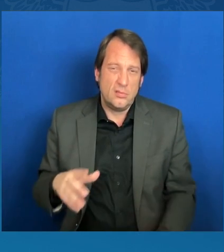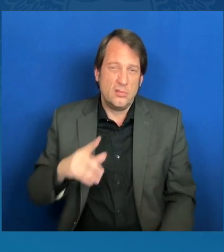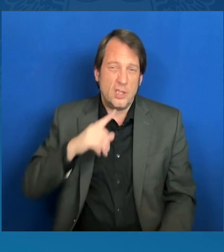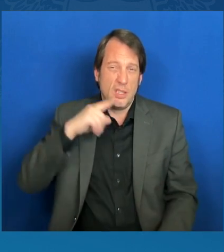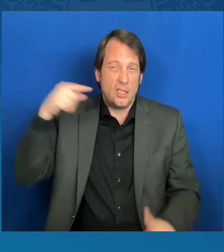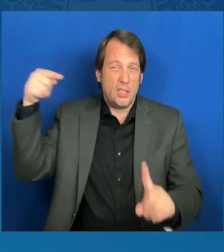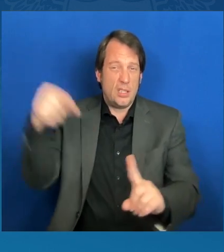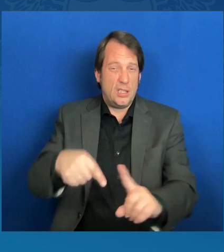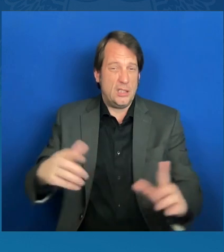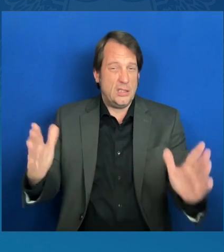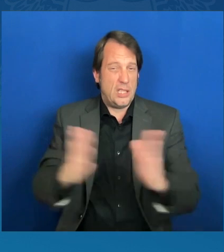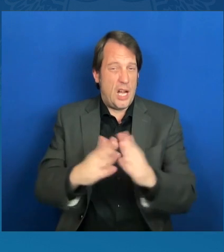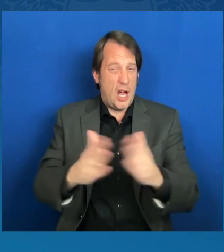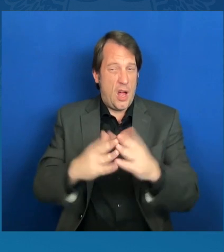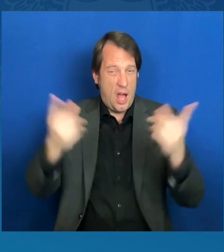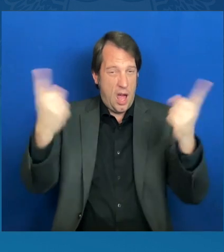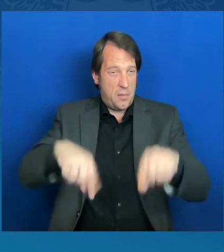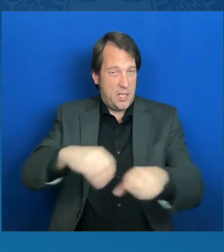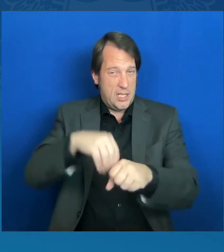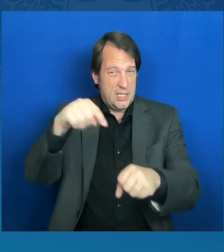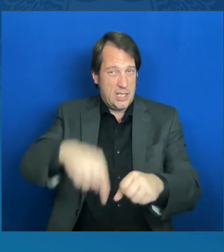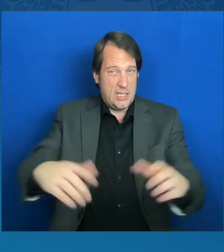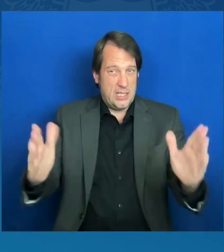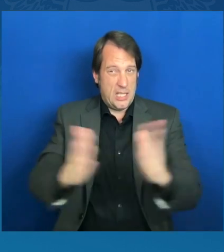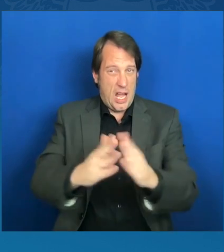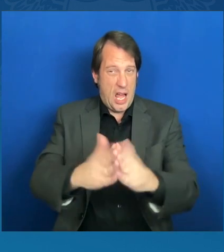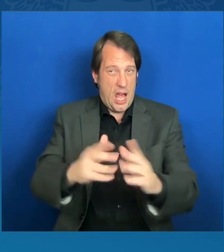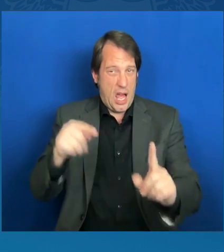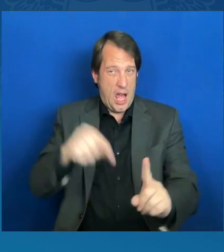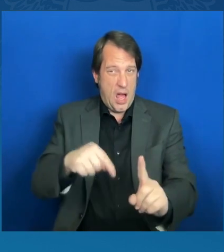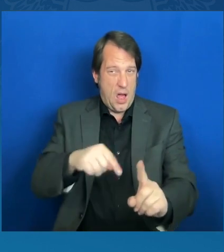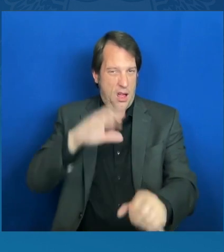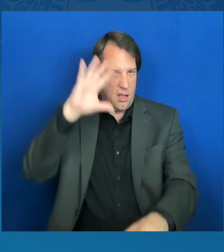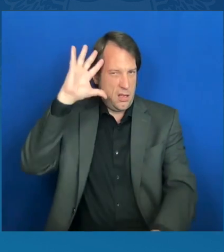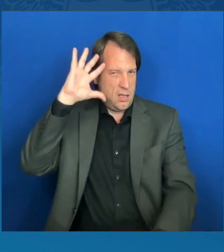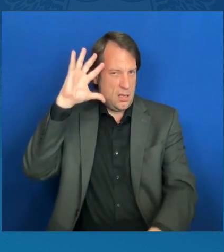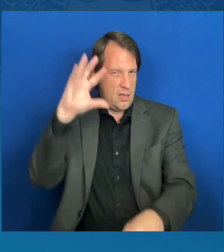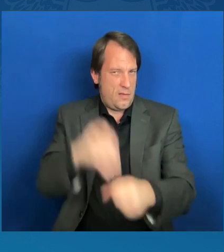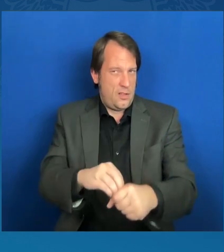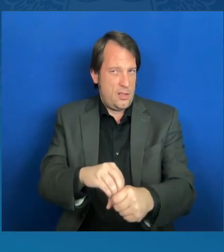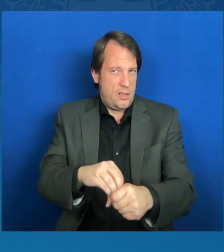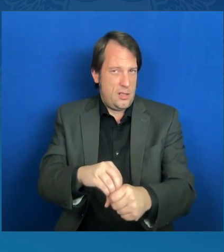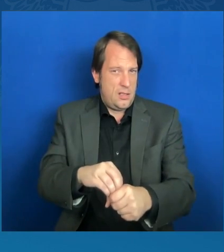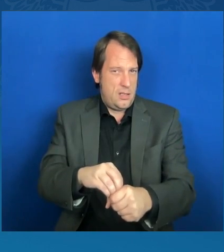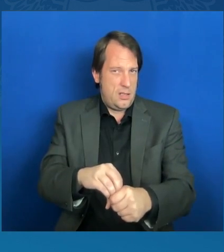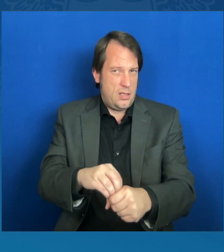is the Capitol -- and what needs to happen in terms of people,